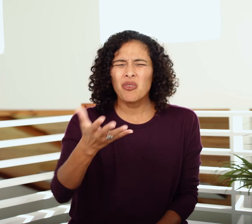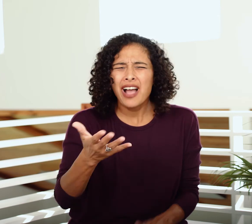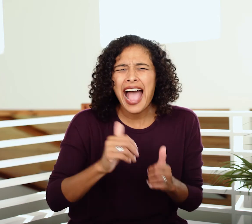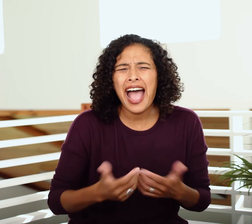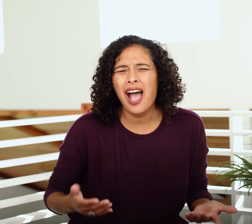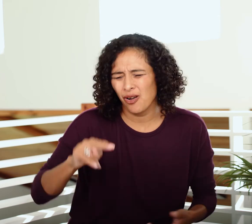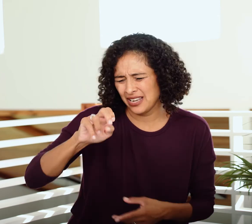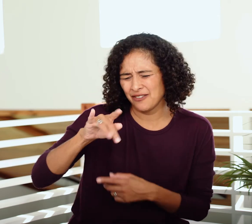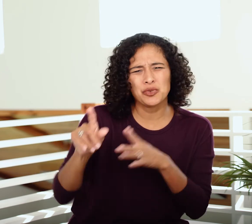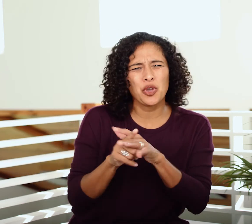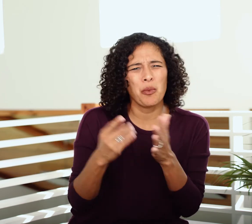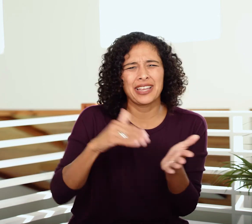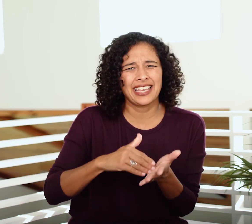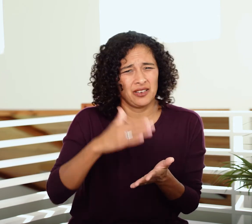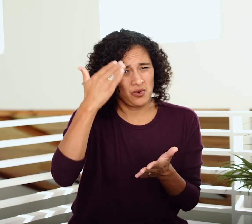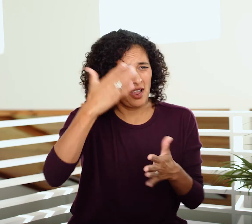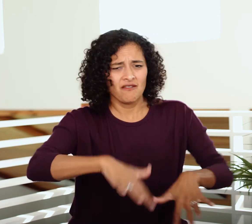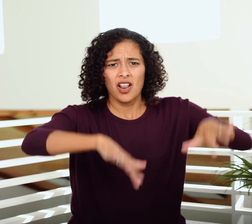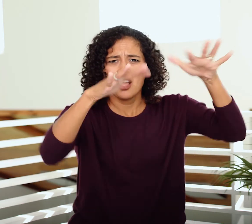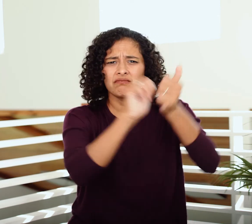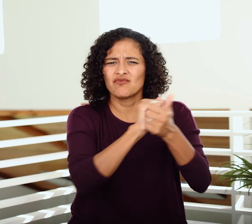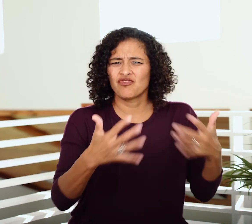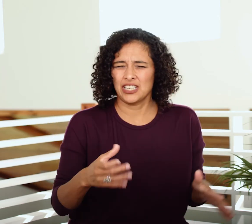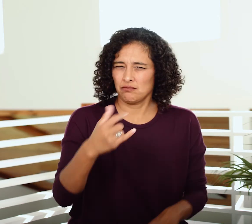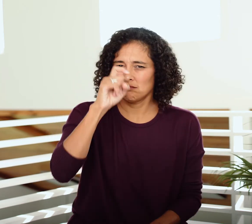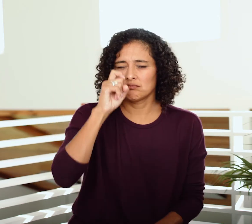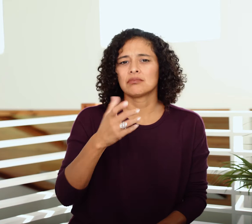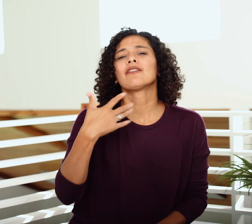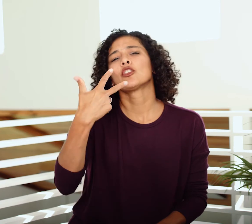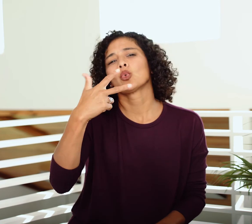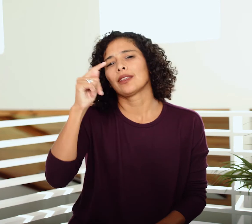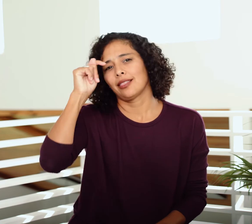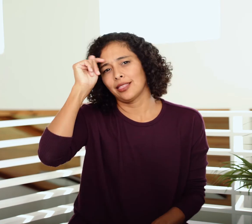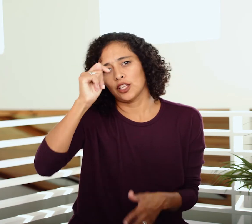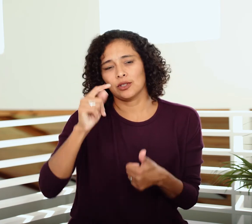But how can they show up again here if God wiped them all out during the flood? Here are three theories: